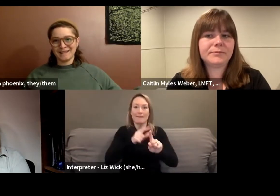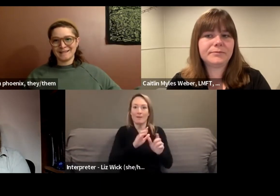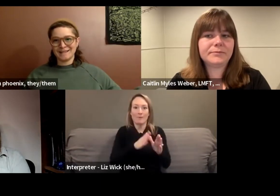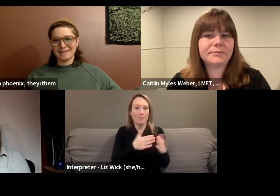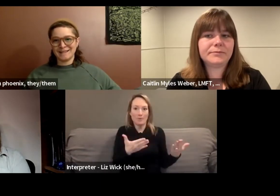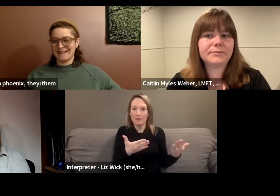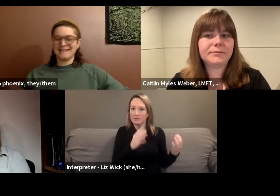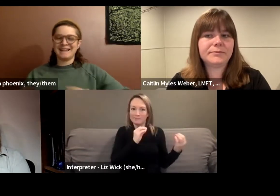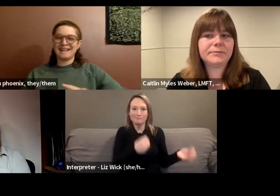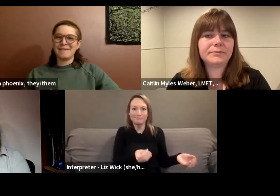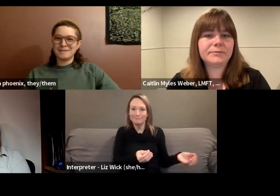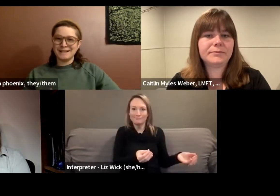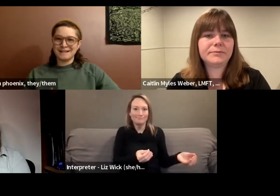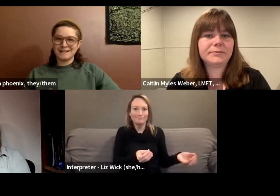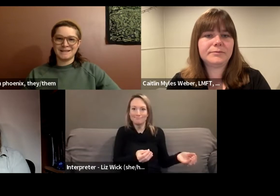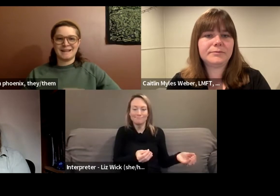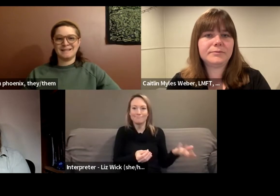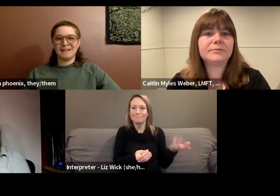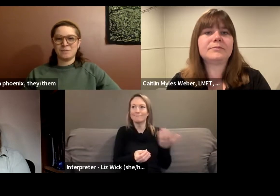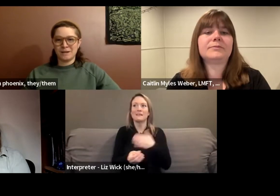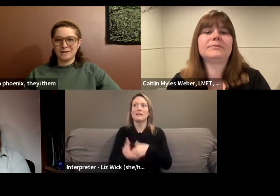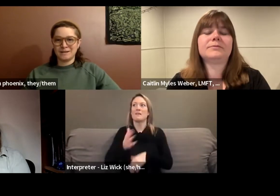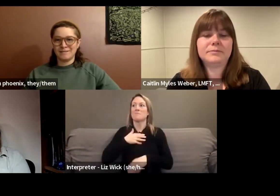It's anti-capitalist, it's anti-oppressive,